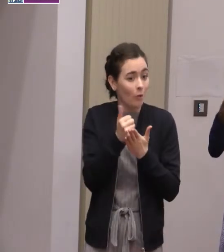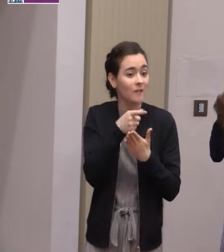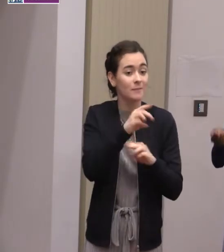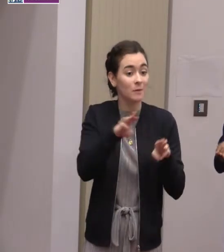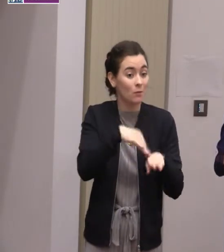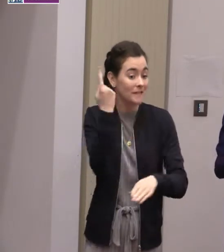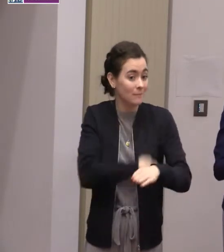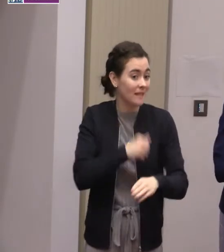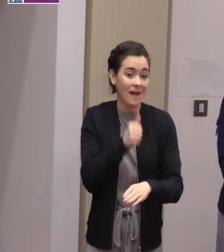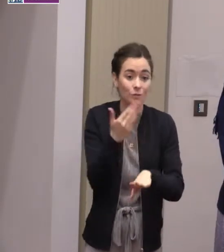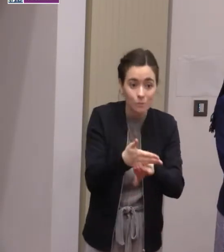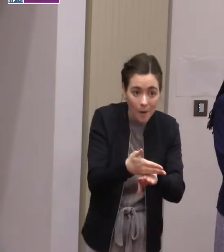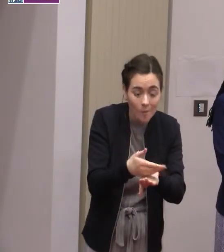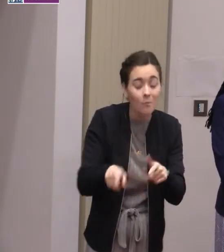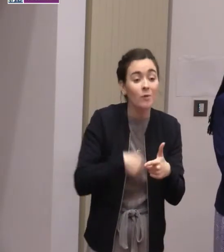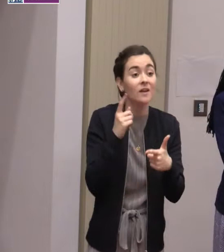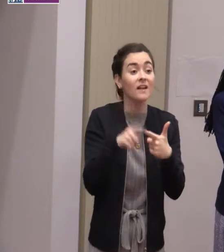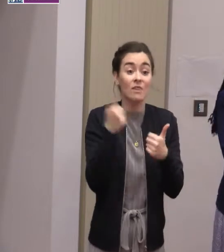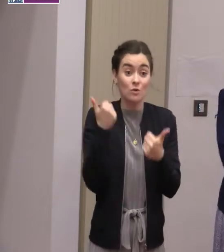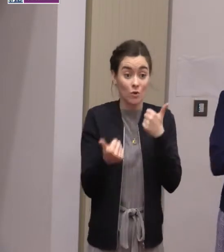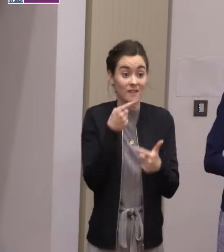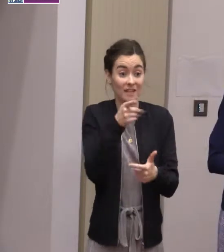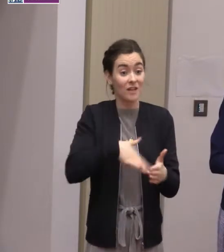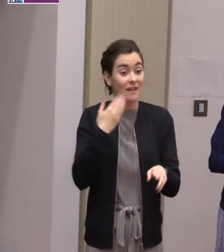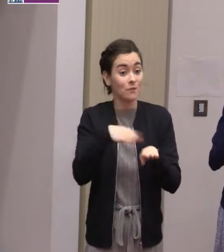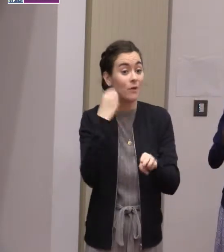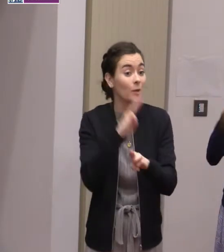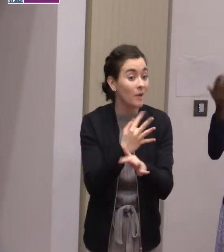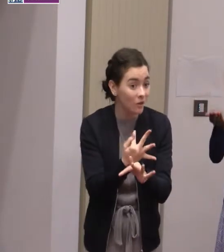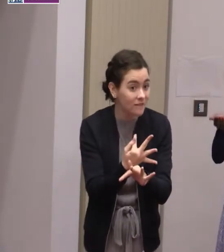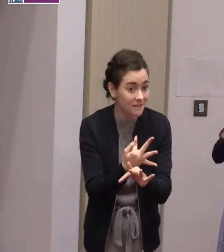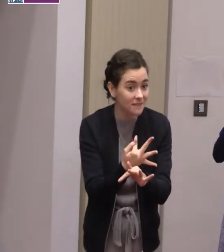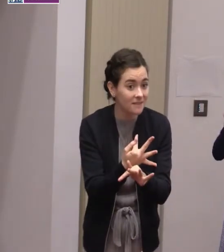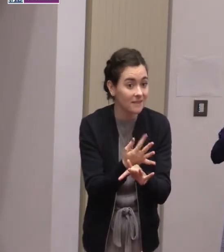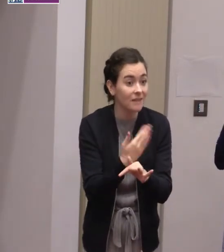who have children.